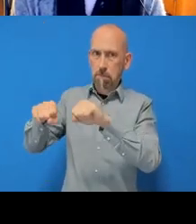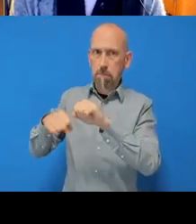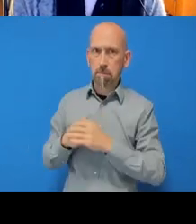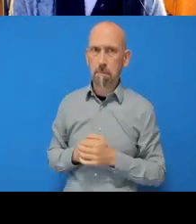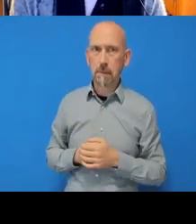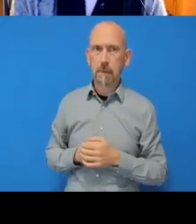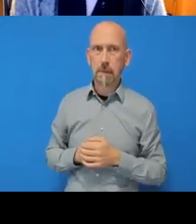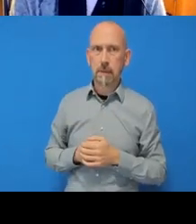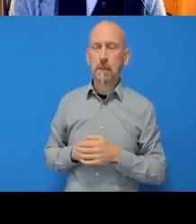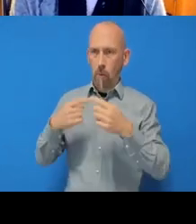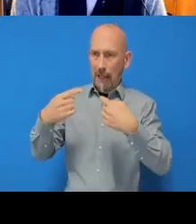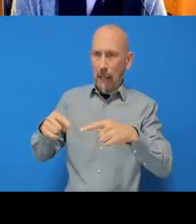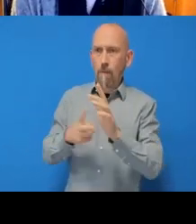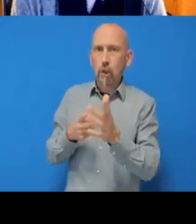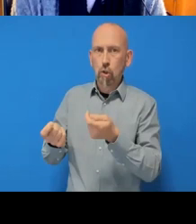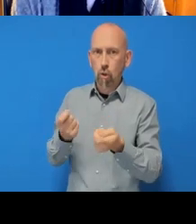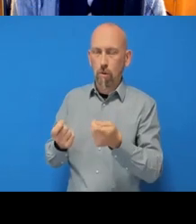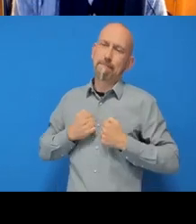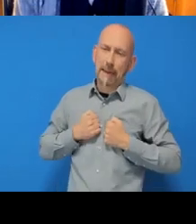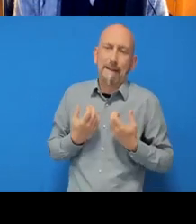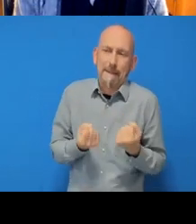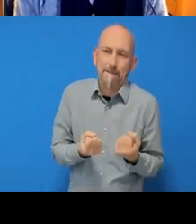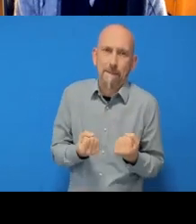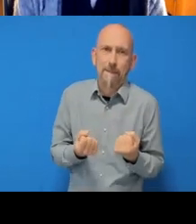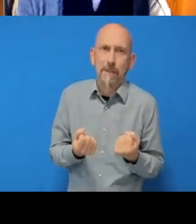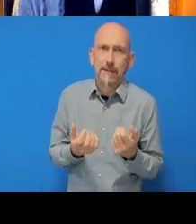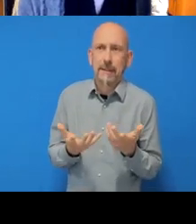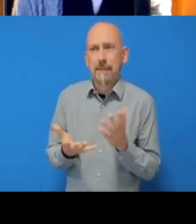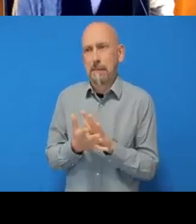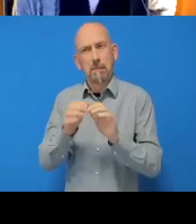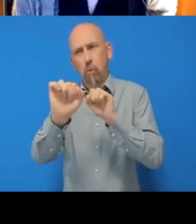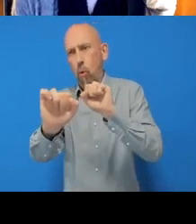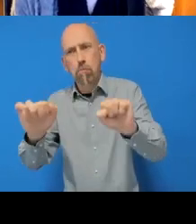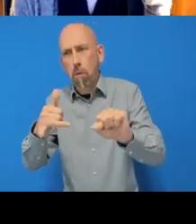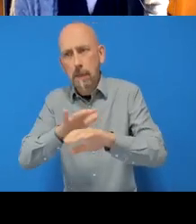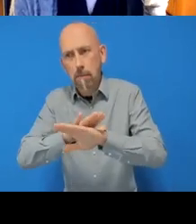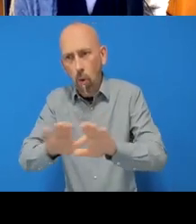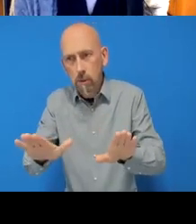For me it already is but I guess for a lot of you it probably won't be, and you might have to restart RStudio after ticking